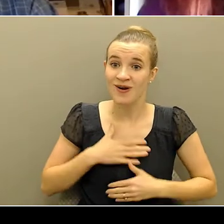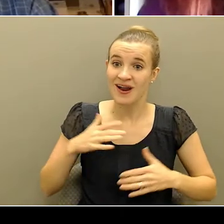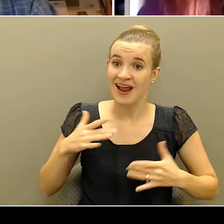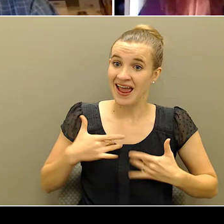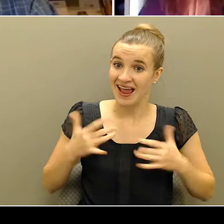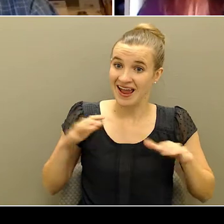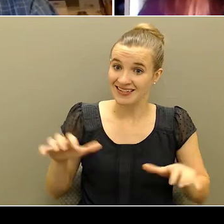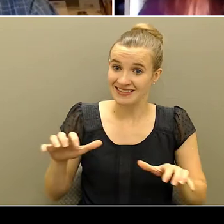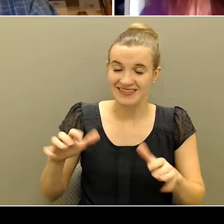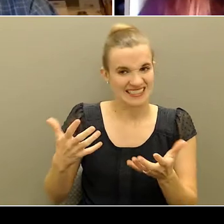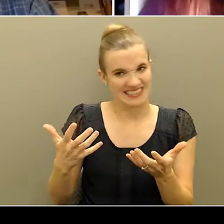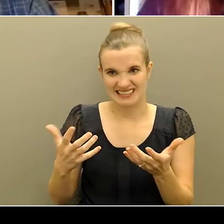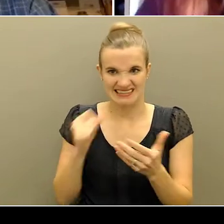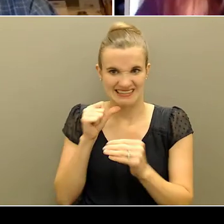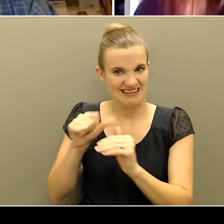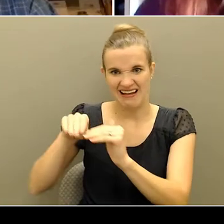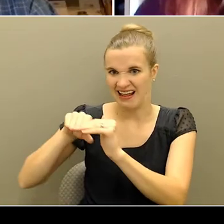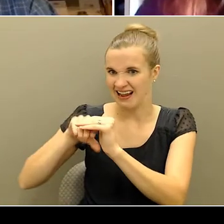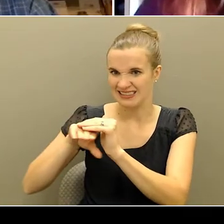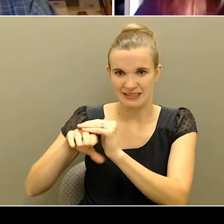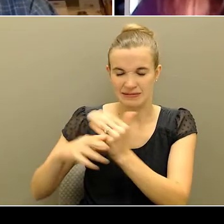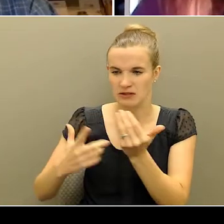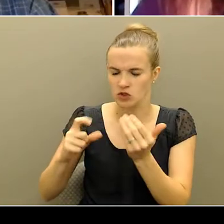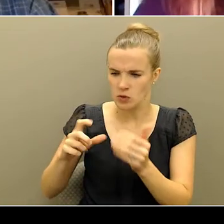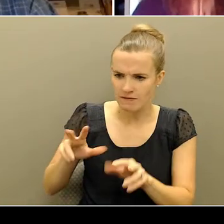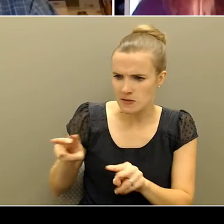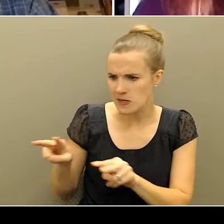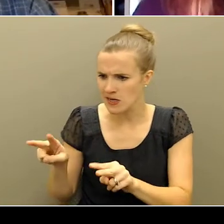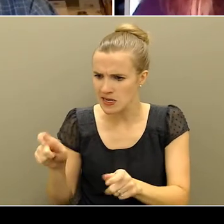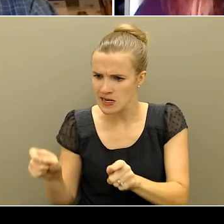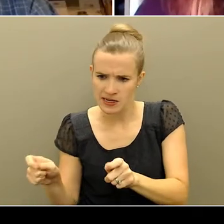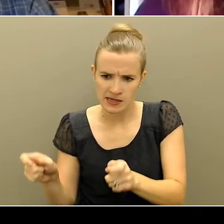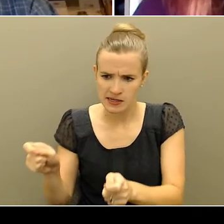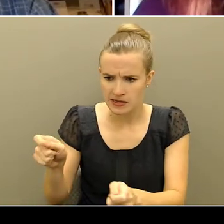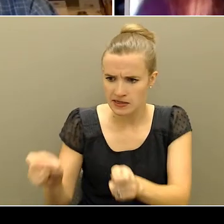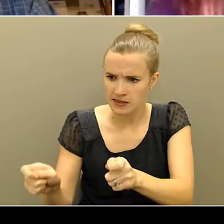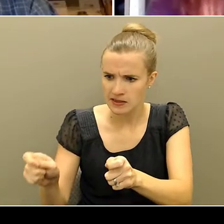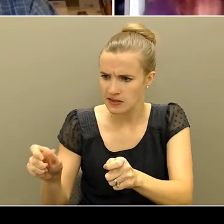happen, but it is 100% possible. New Zealand was just, oh, it was it, was